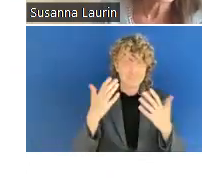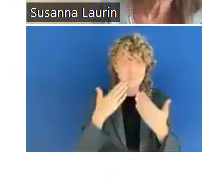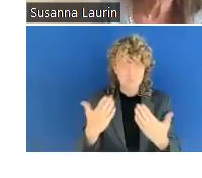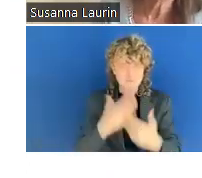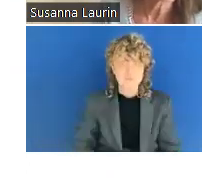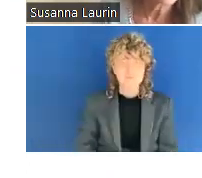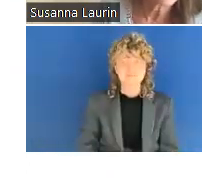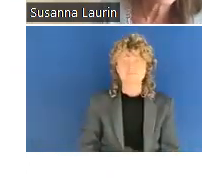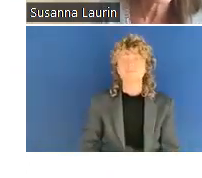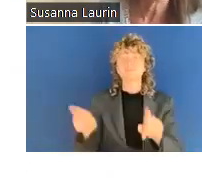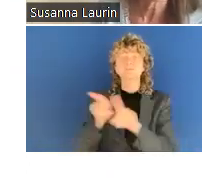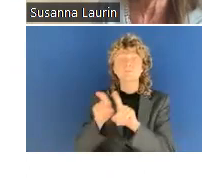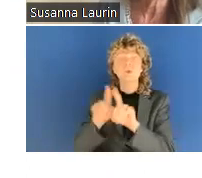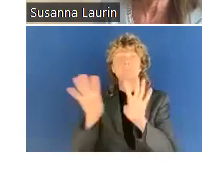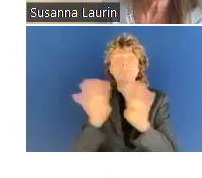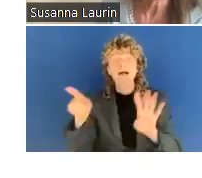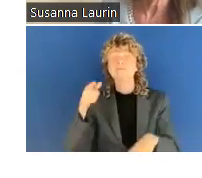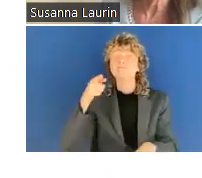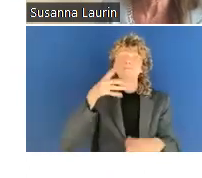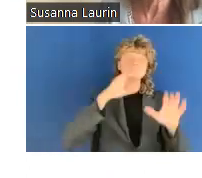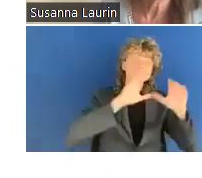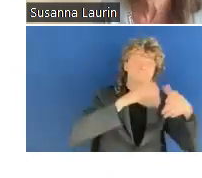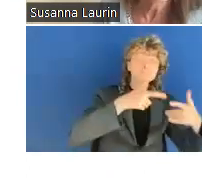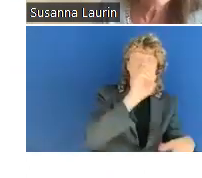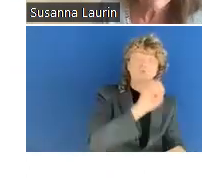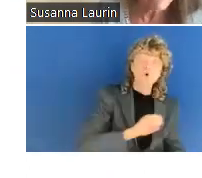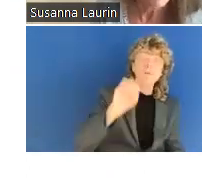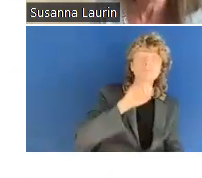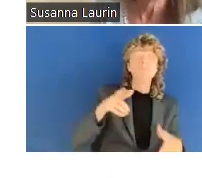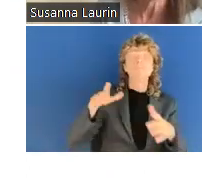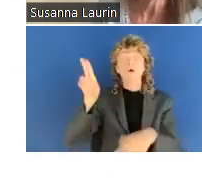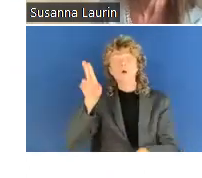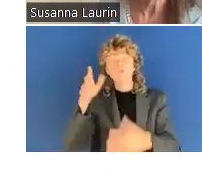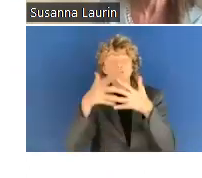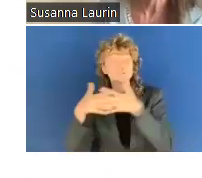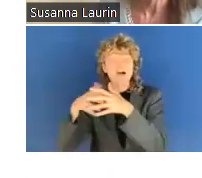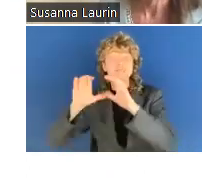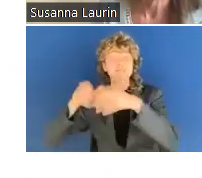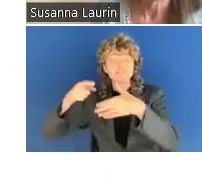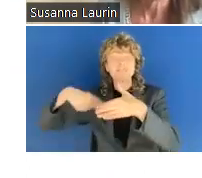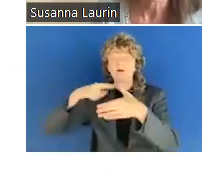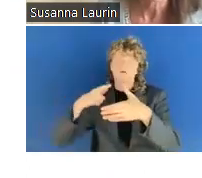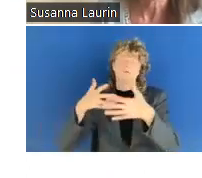the US, thank you very much to all of you. I know you have been up since awfully early this morning.